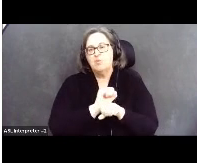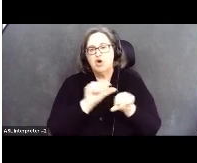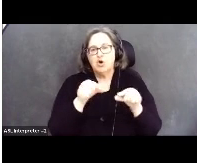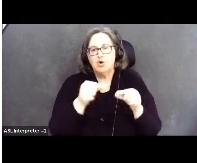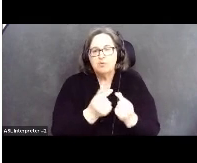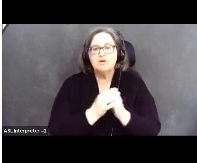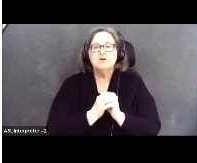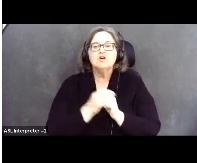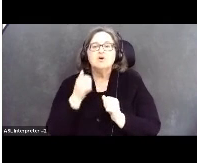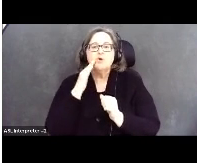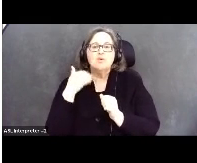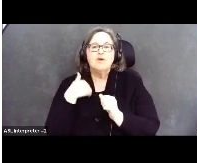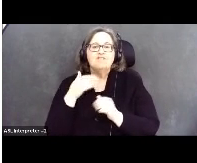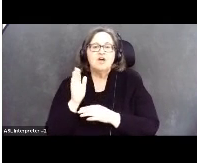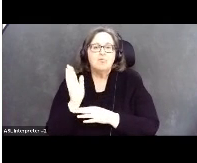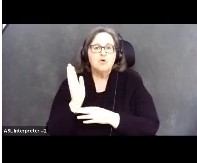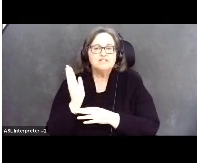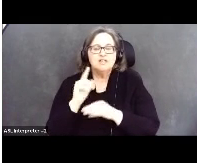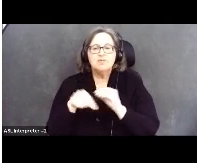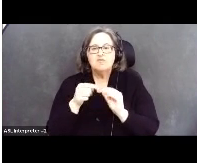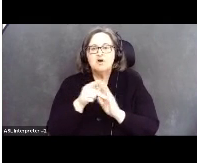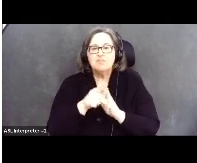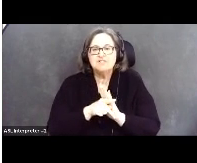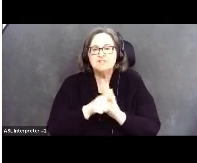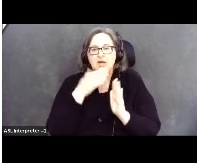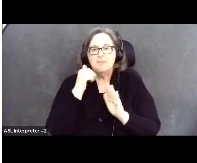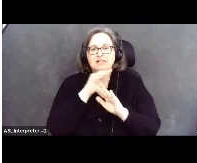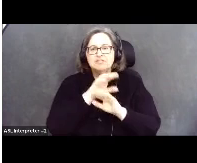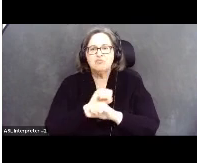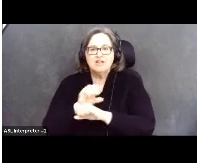Then we're going to have a presentation on policy and best practices in Return to Learn